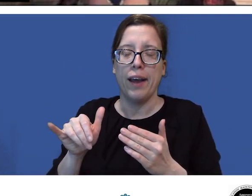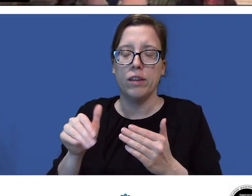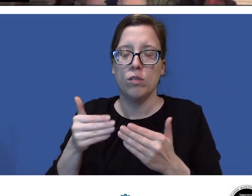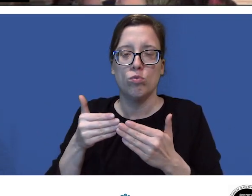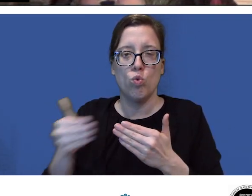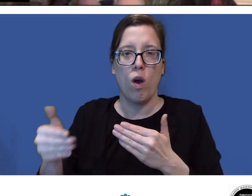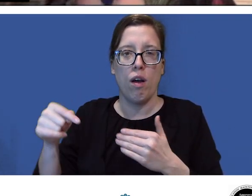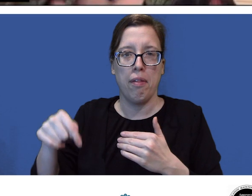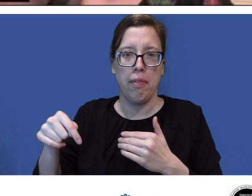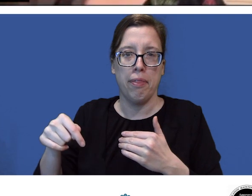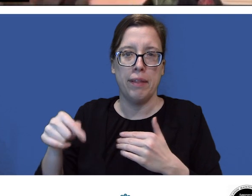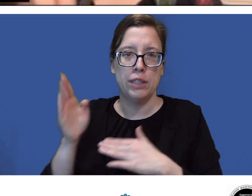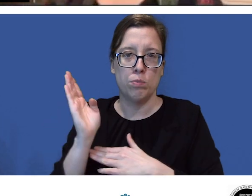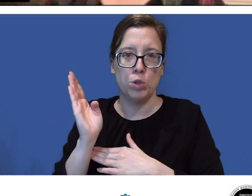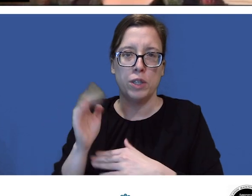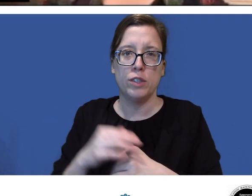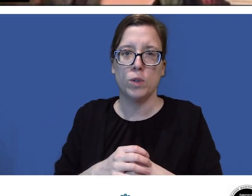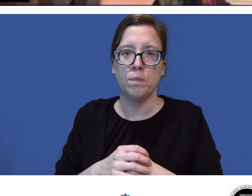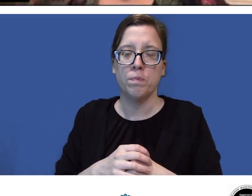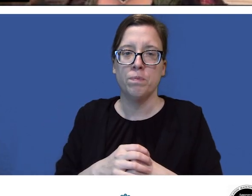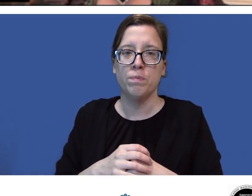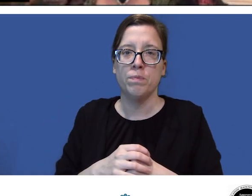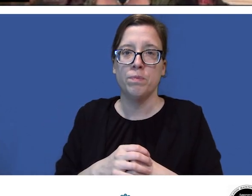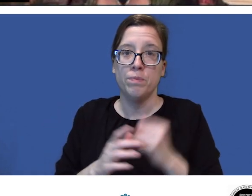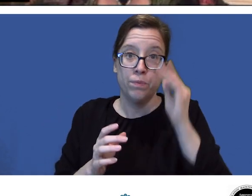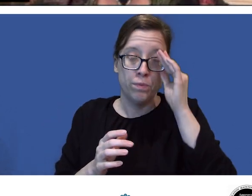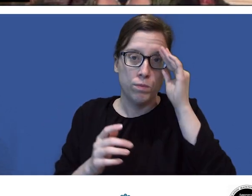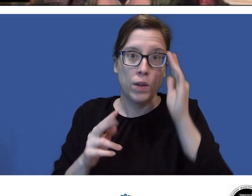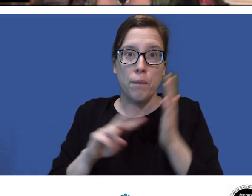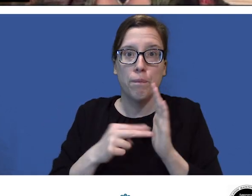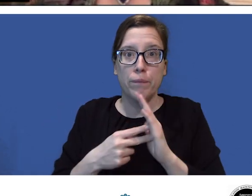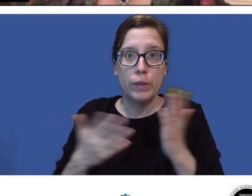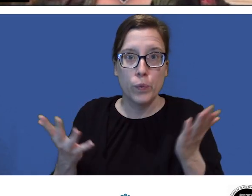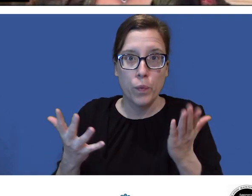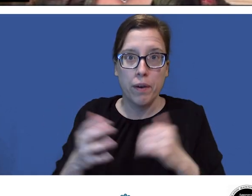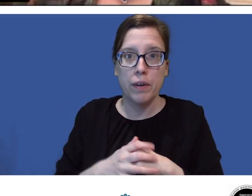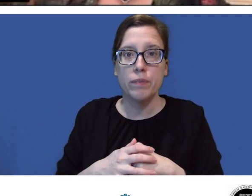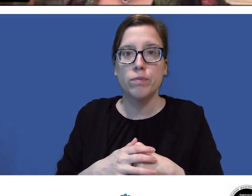We'll talk about that off and on throughout the rest of our time together. It simply